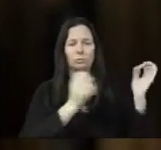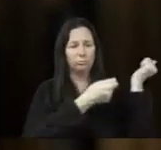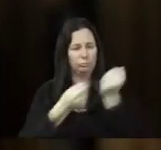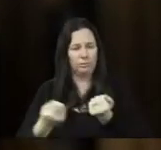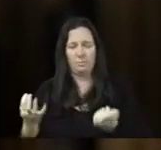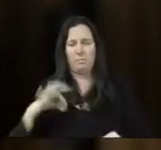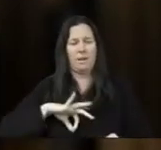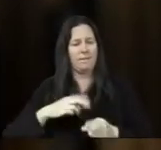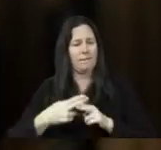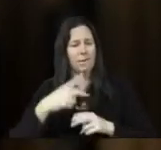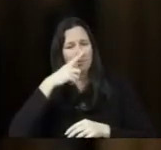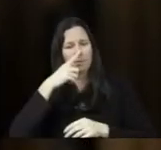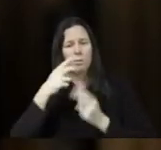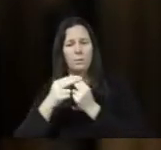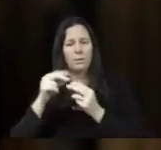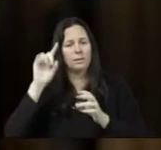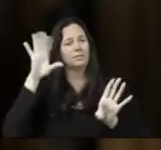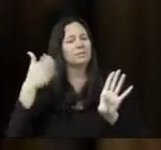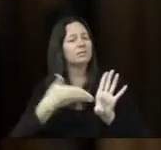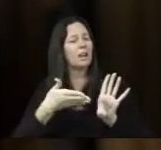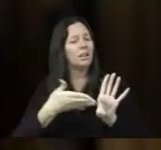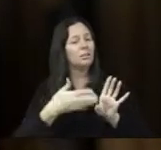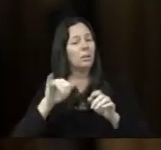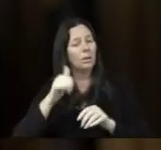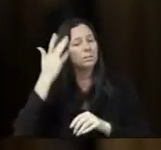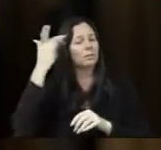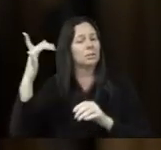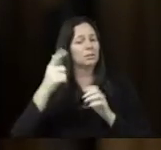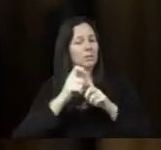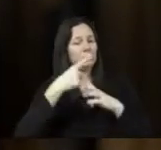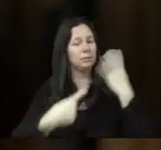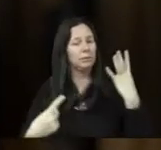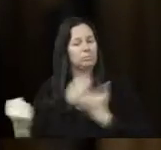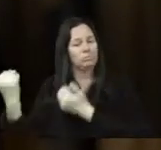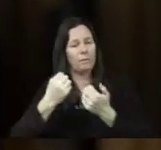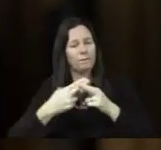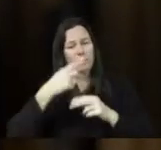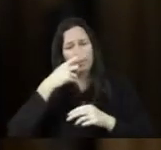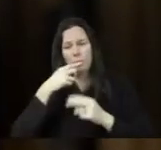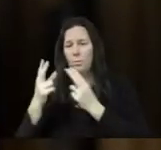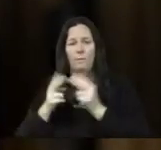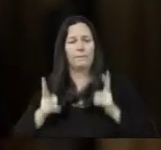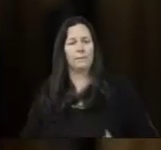for people with psychiatric and intellectual disability that it has brought for people with physical and sensory disability.